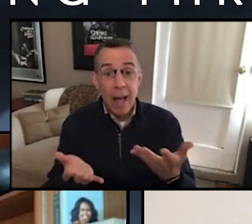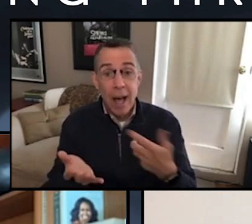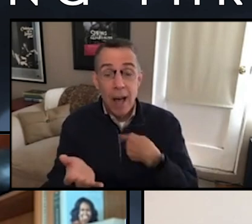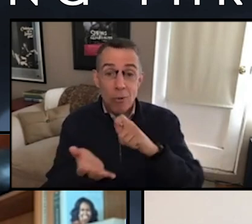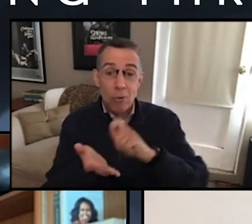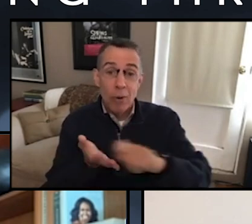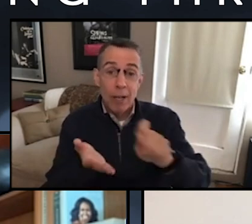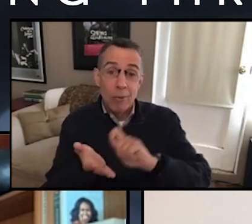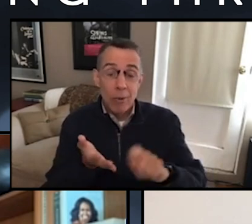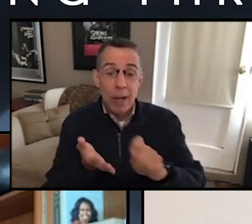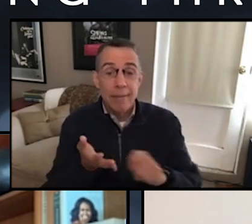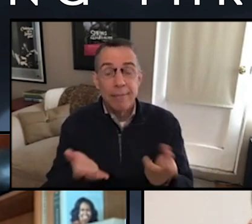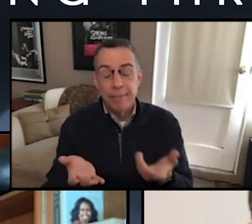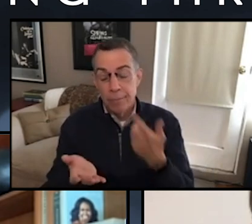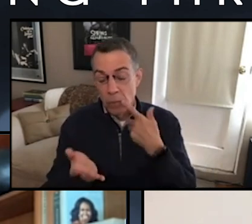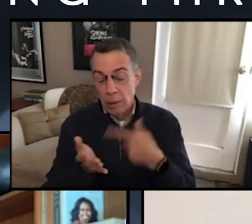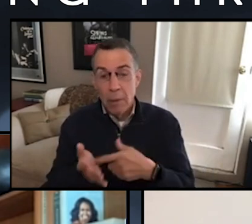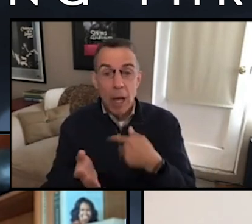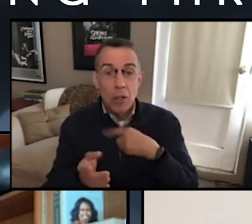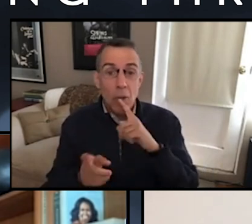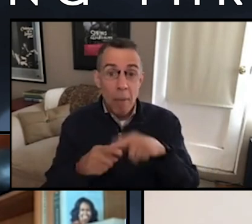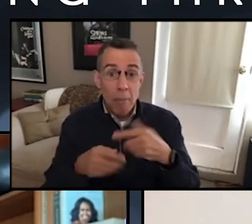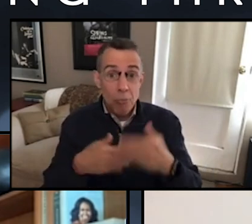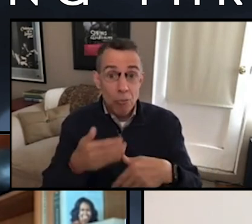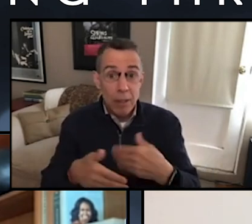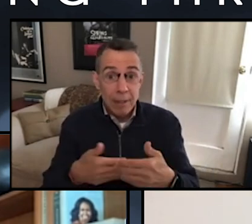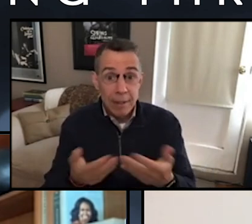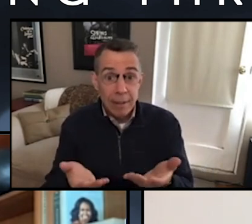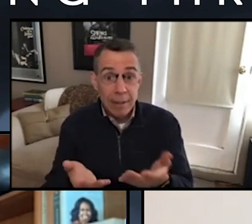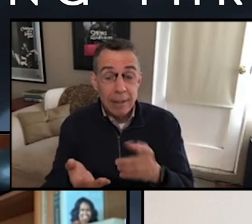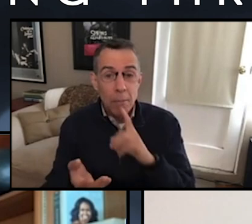talking about this whole process has been really me understanding what it was